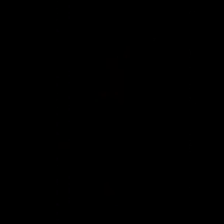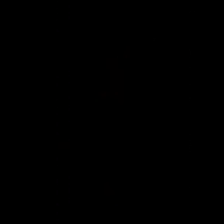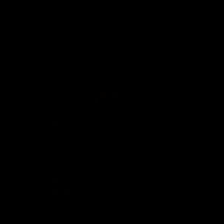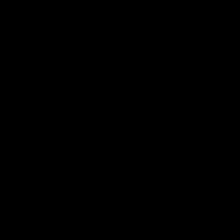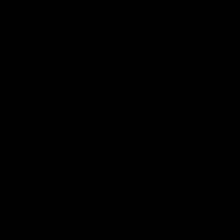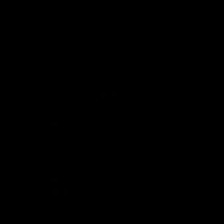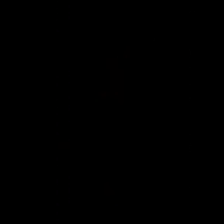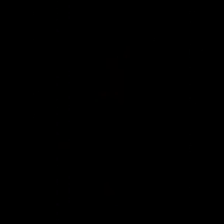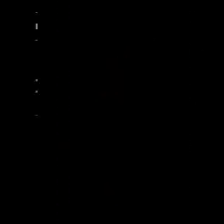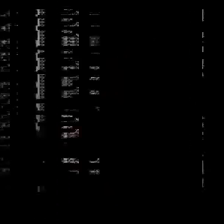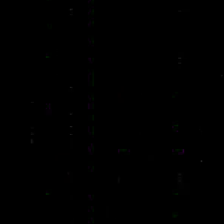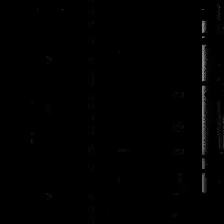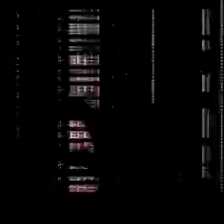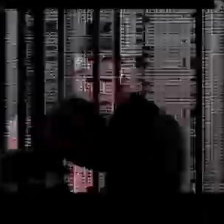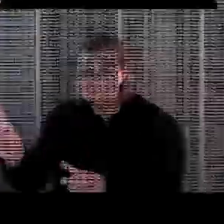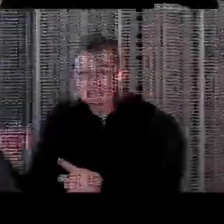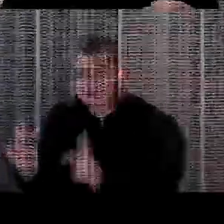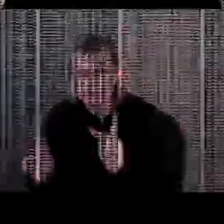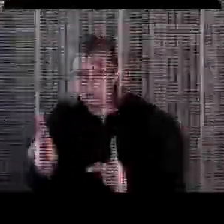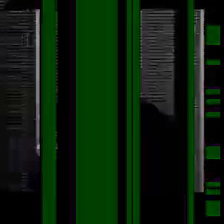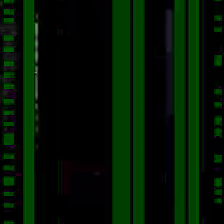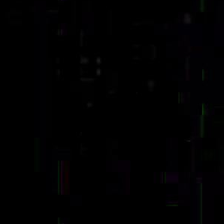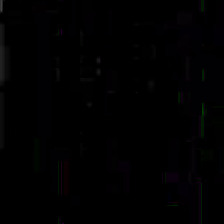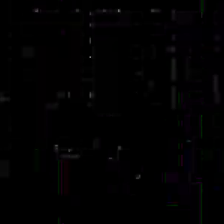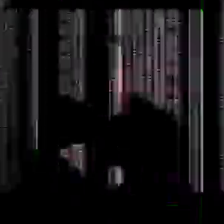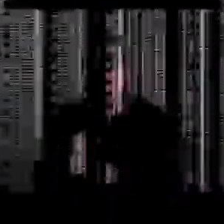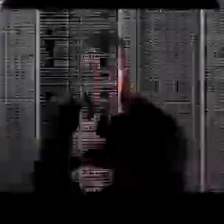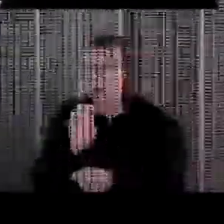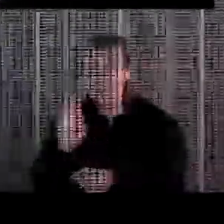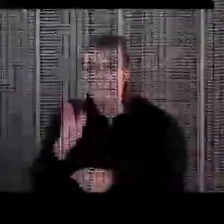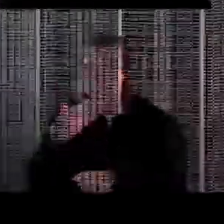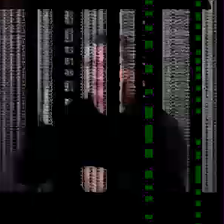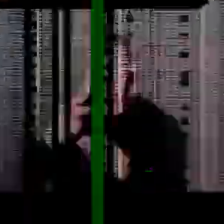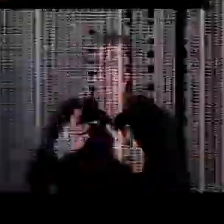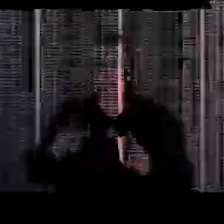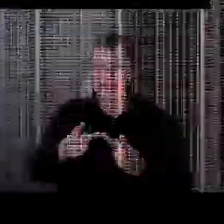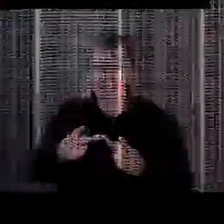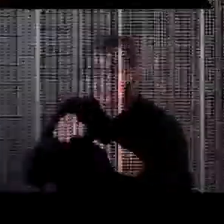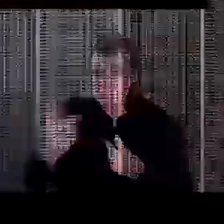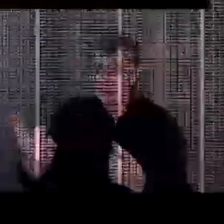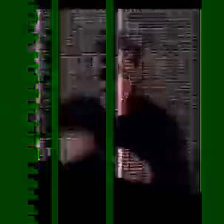from disabled people. We can make the web a better place. And you attending this conference is a good